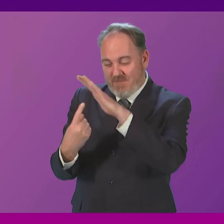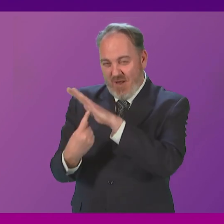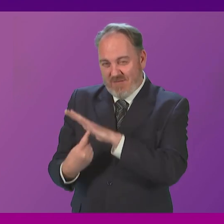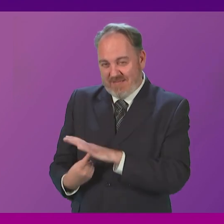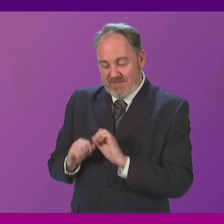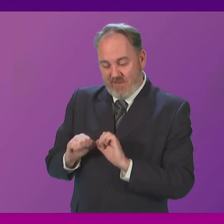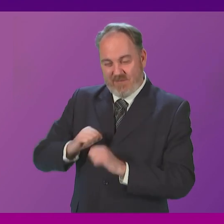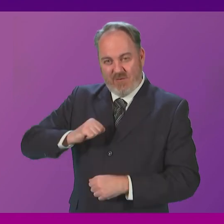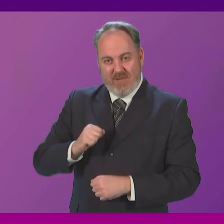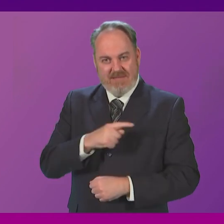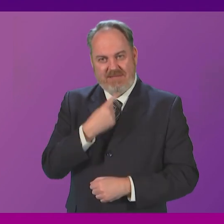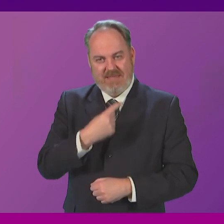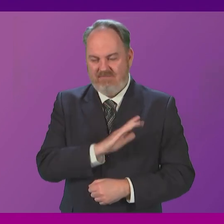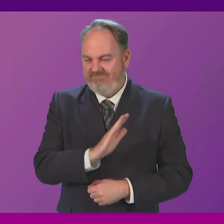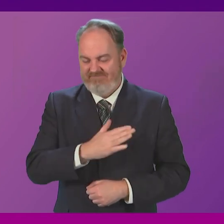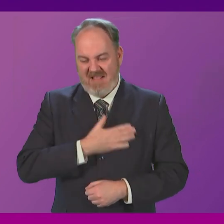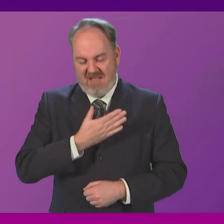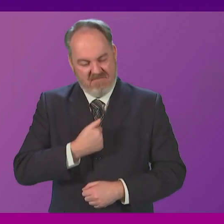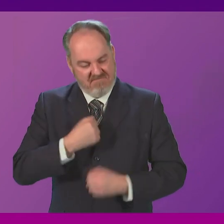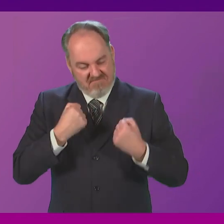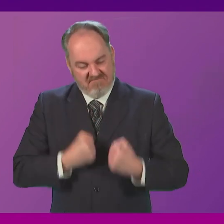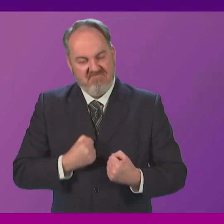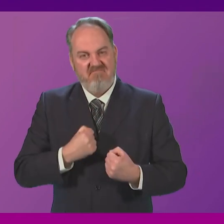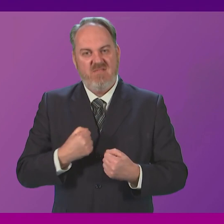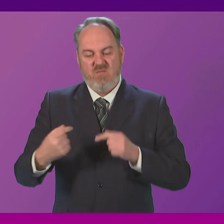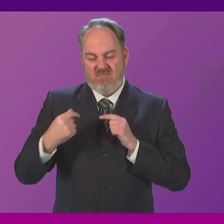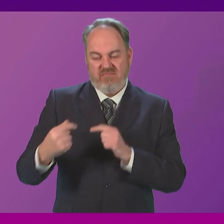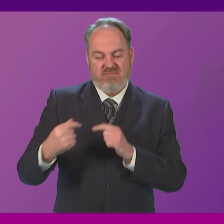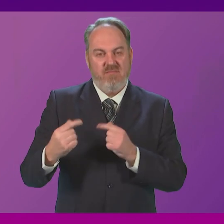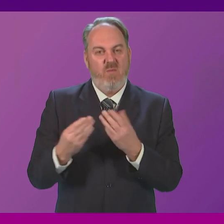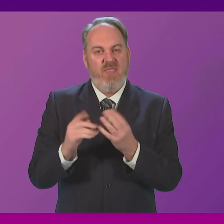has confirmed that he wants to continue the constitutional conflict with the UK Government,